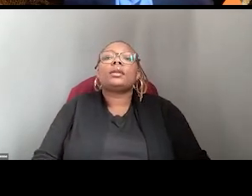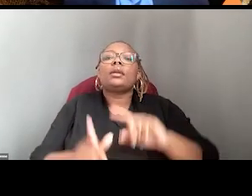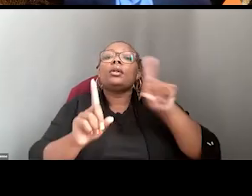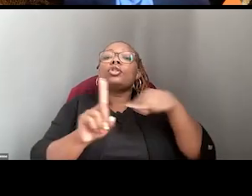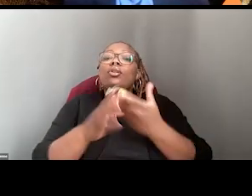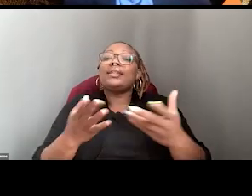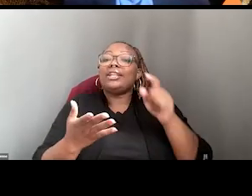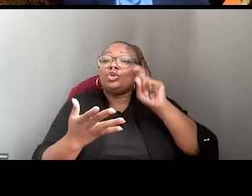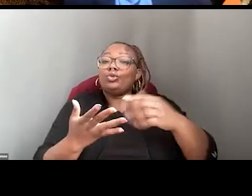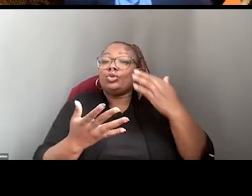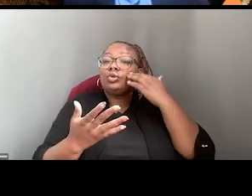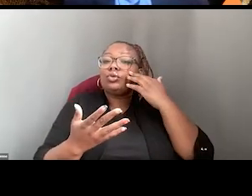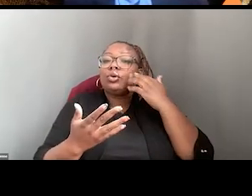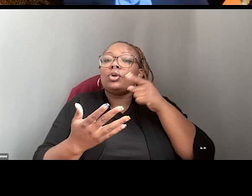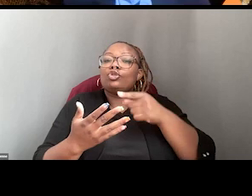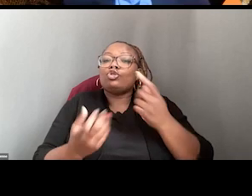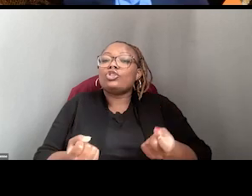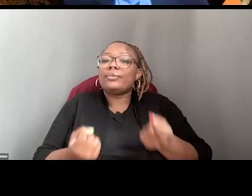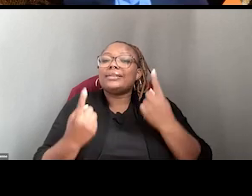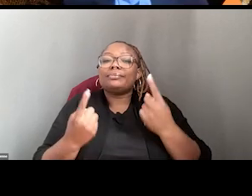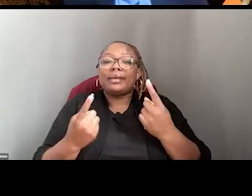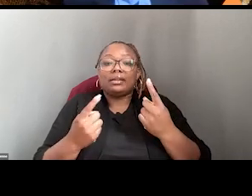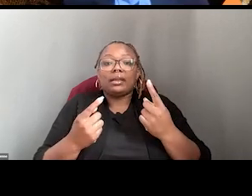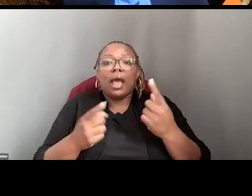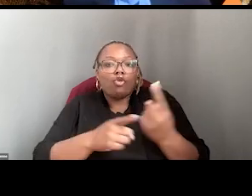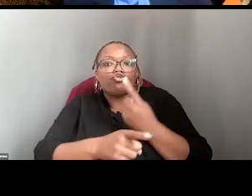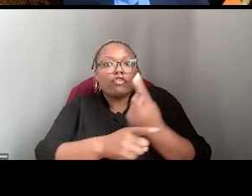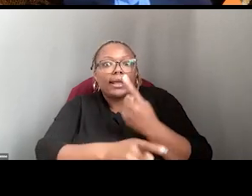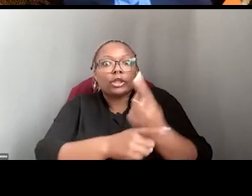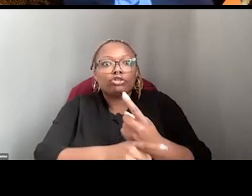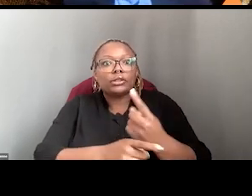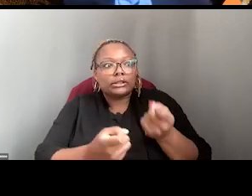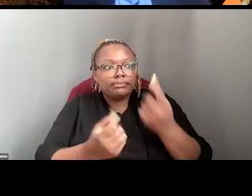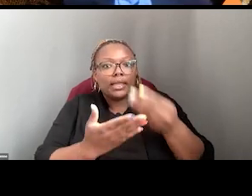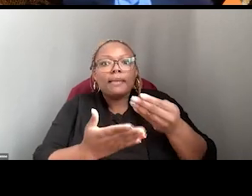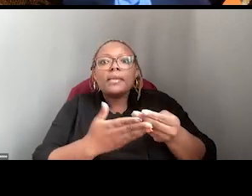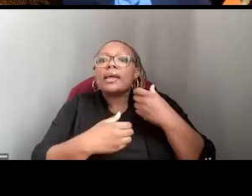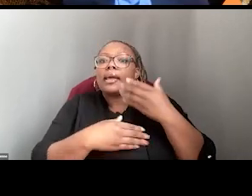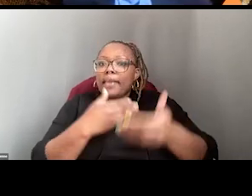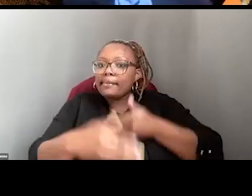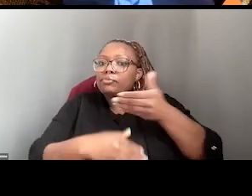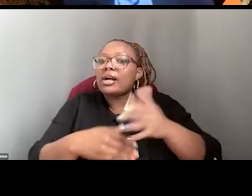on a fairly regular basis and making progress on your award and your spend-out.